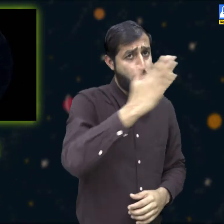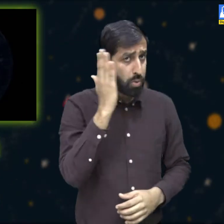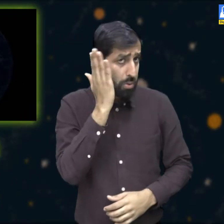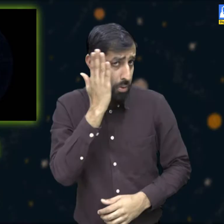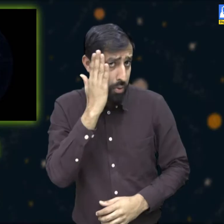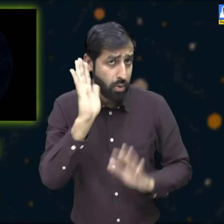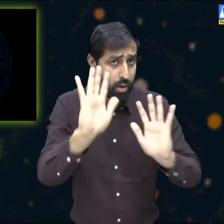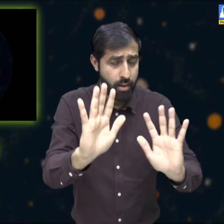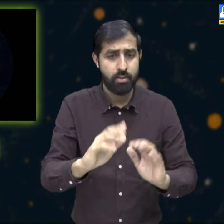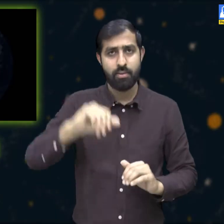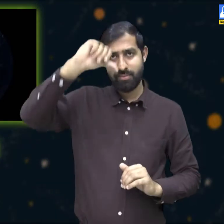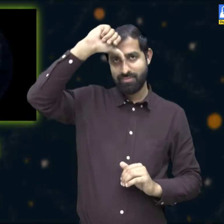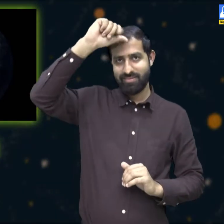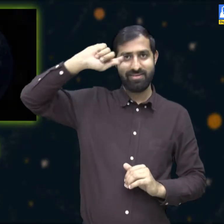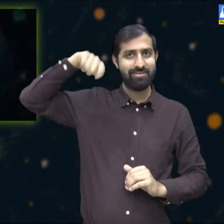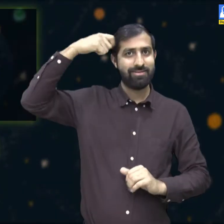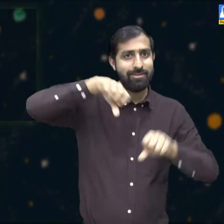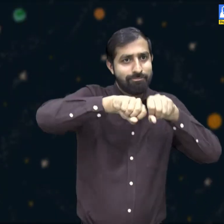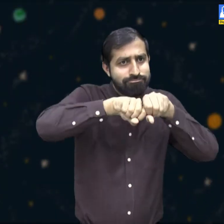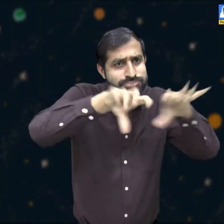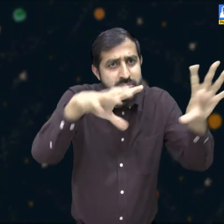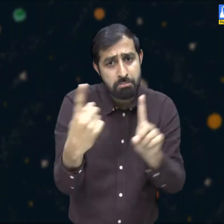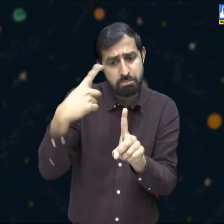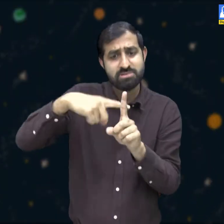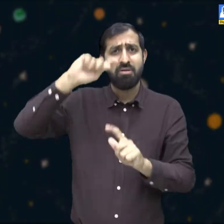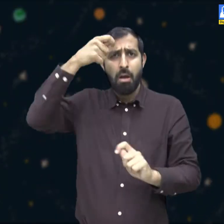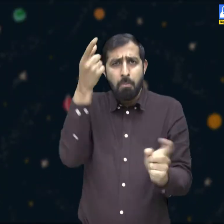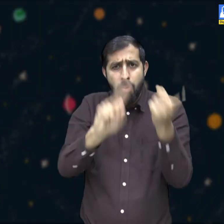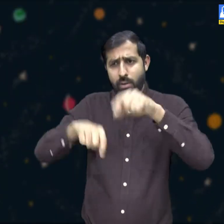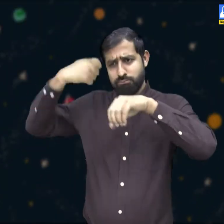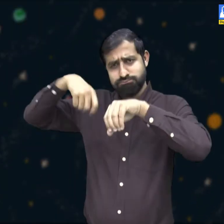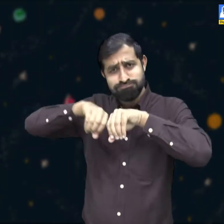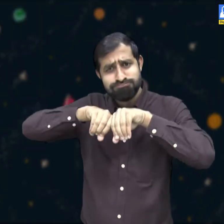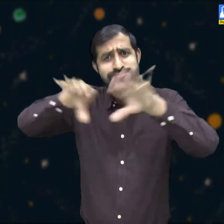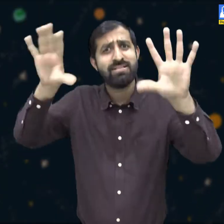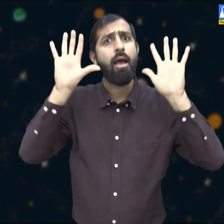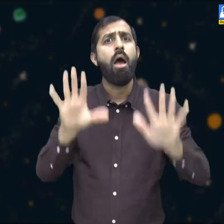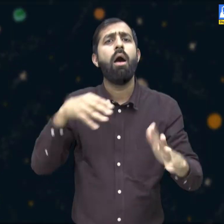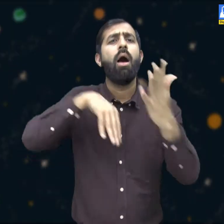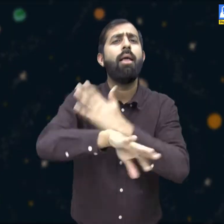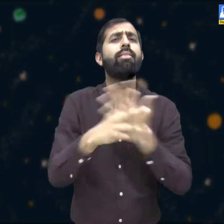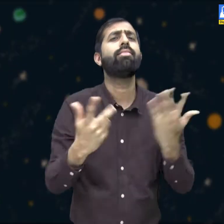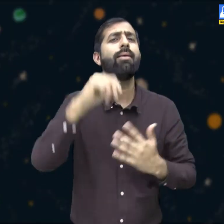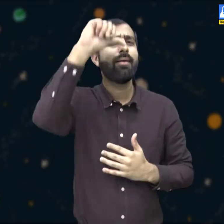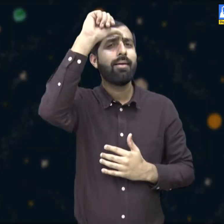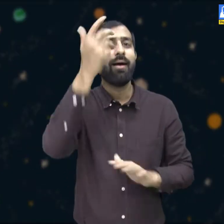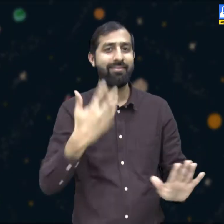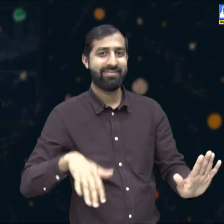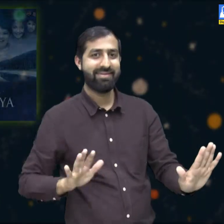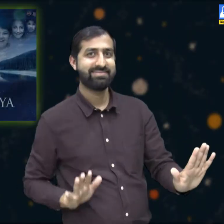We all have seen many movies that show us of alien attack on Earth.